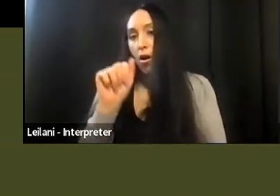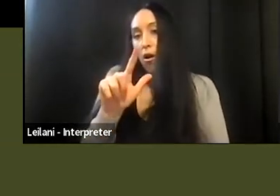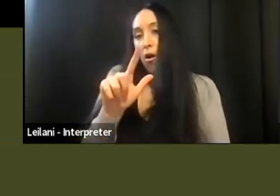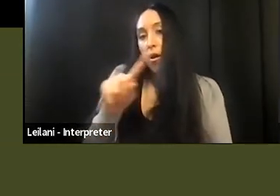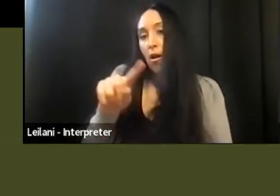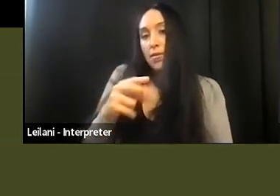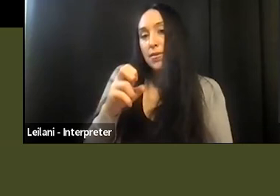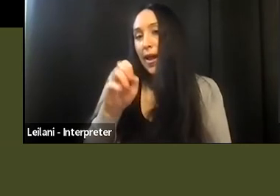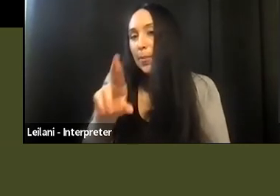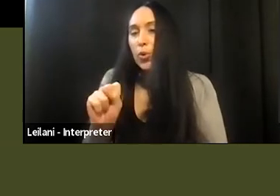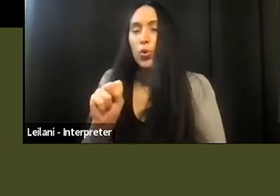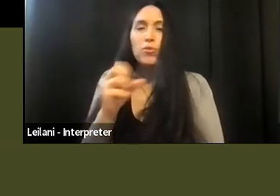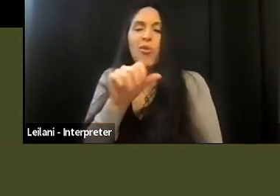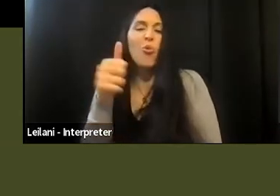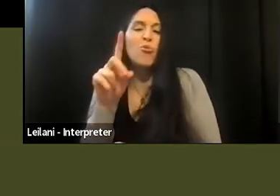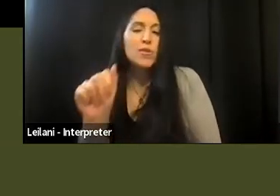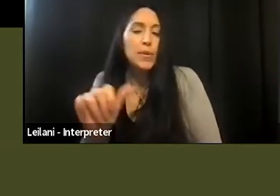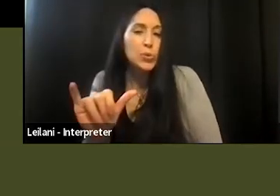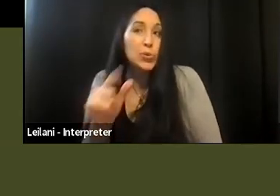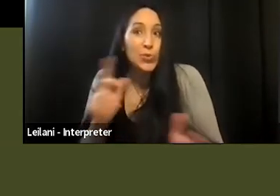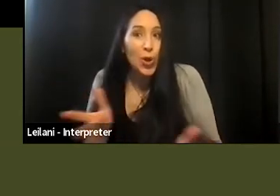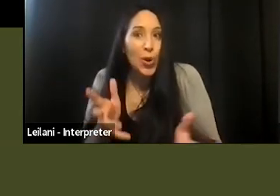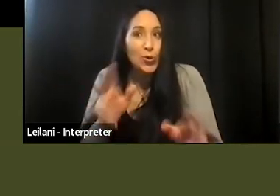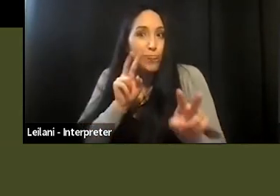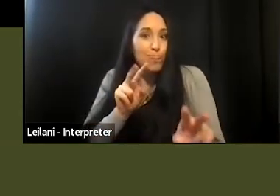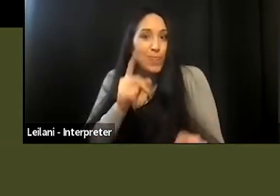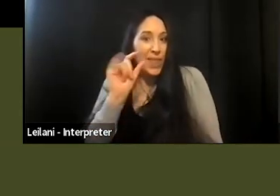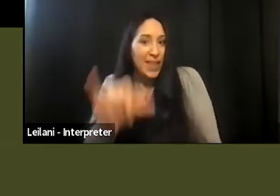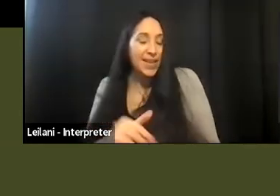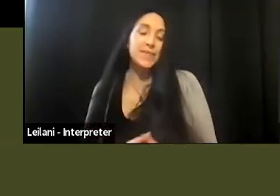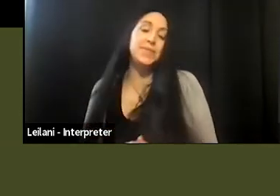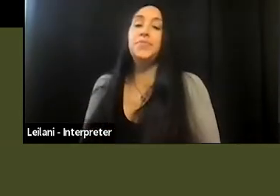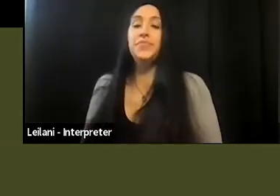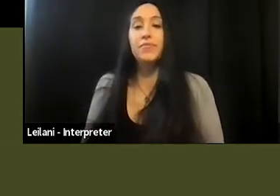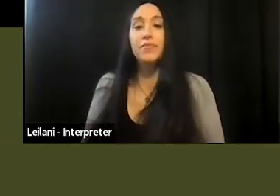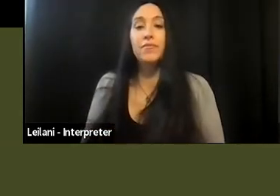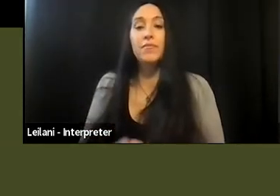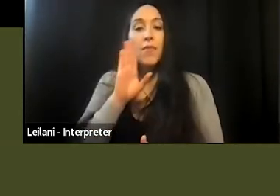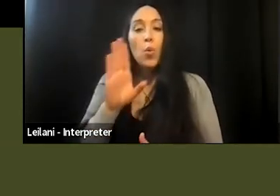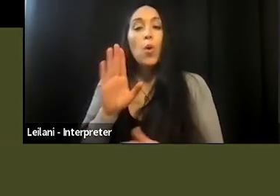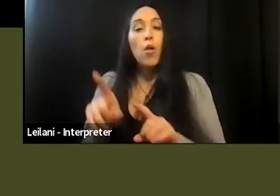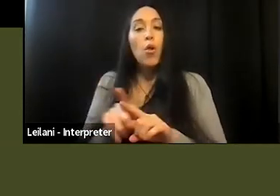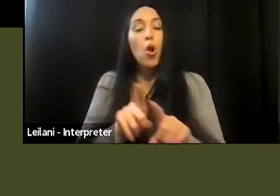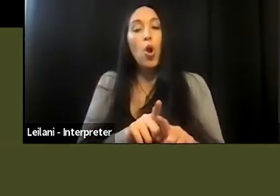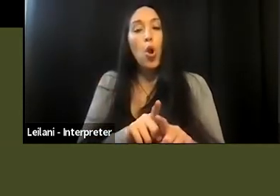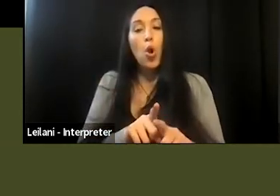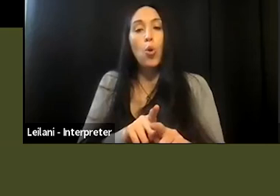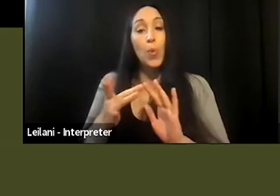So we encourage you to keep a lookout for that. I will also put our calendar of events link in the chat box,